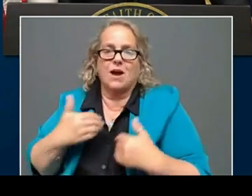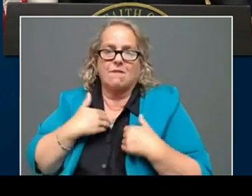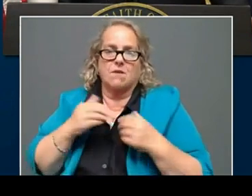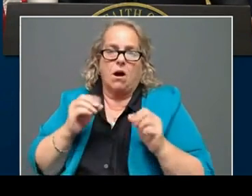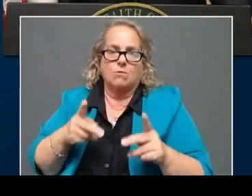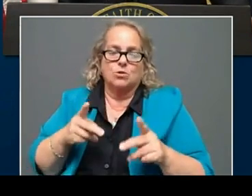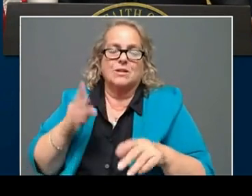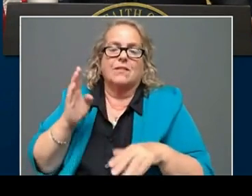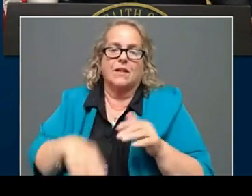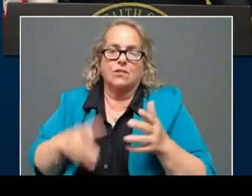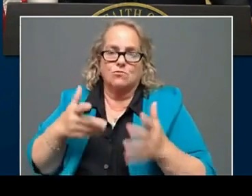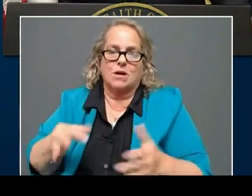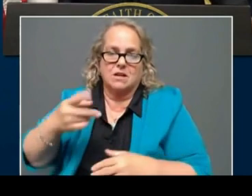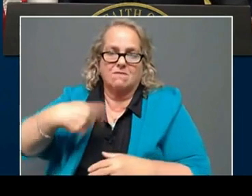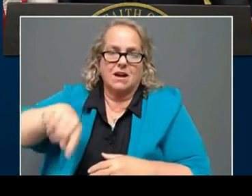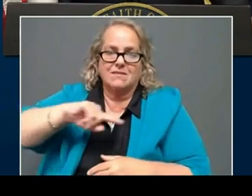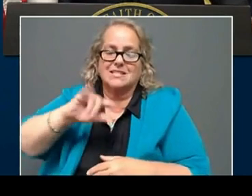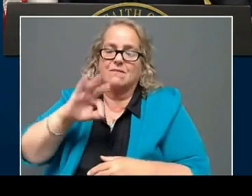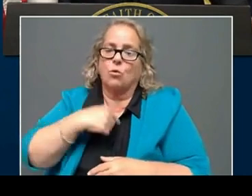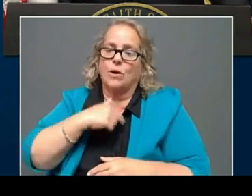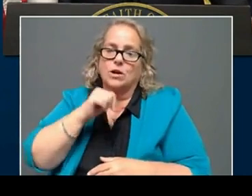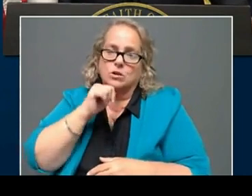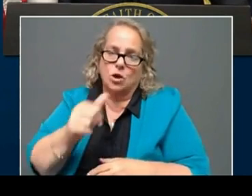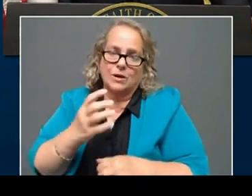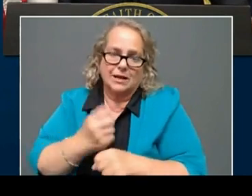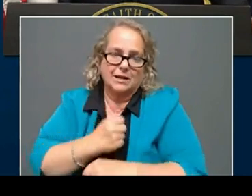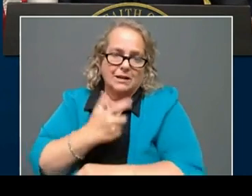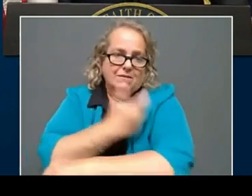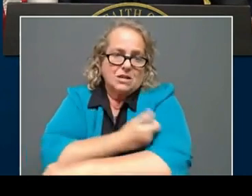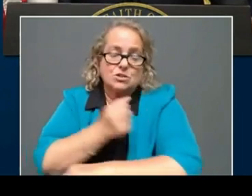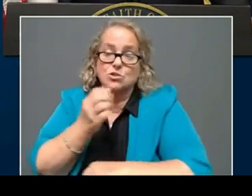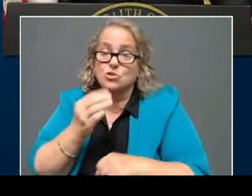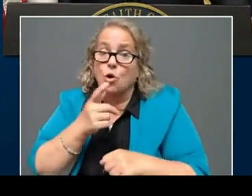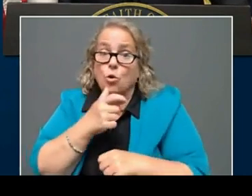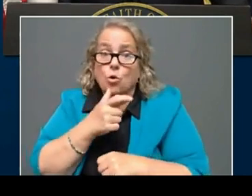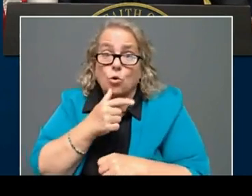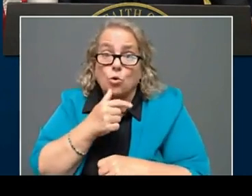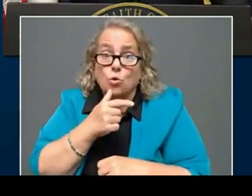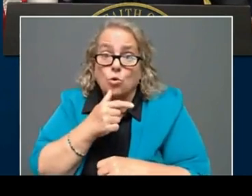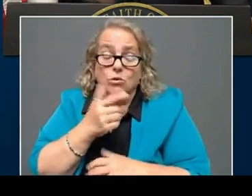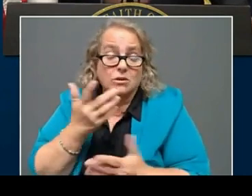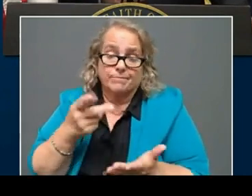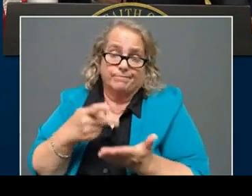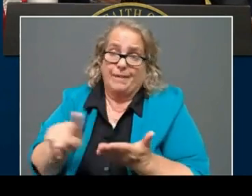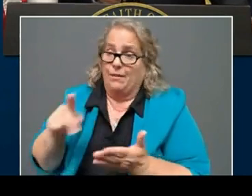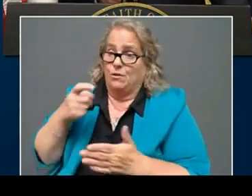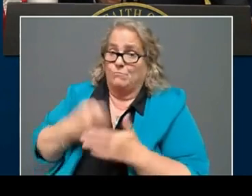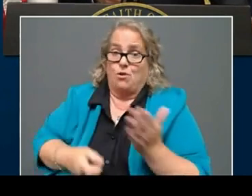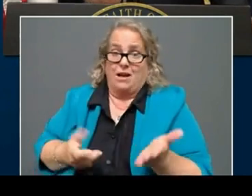don't get vaccinated. So who ends up paying? It's, it's, it's not just